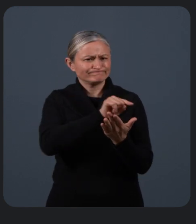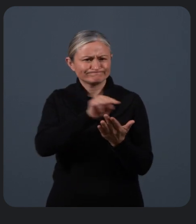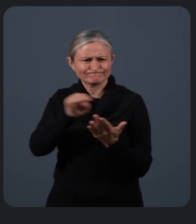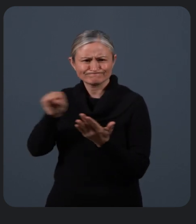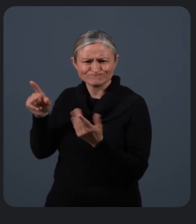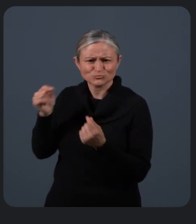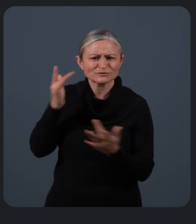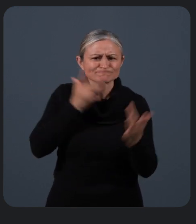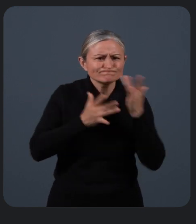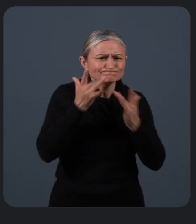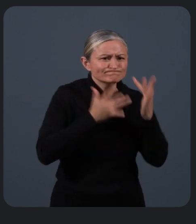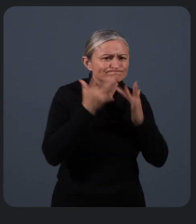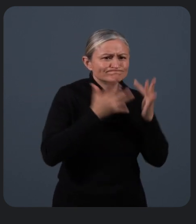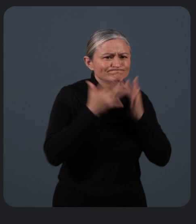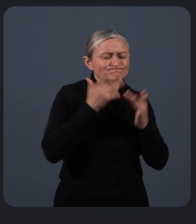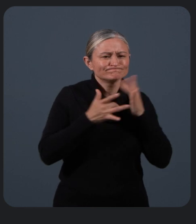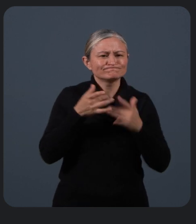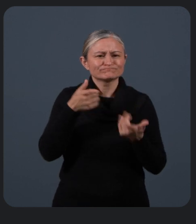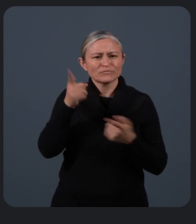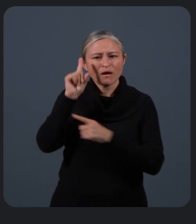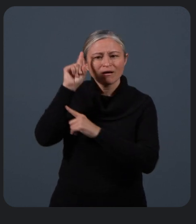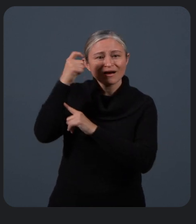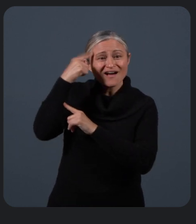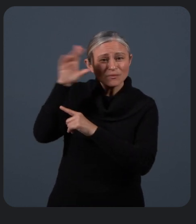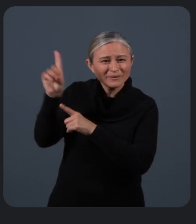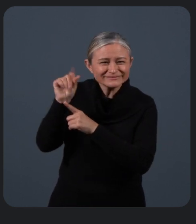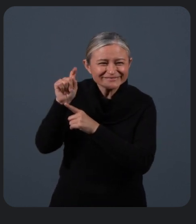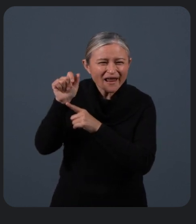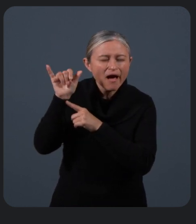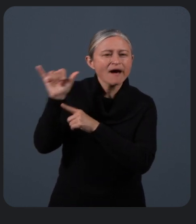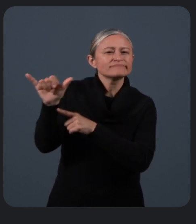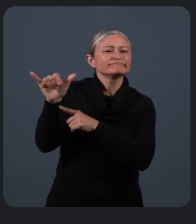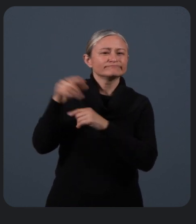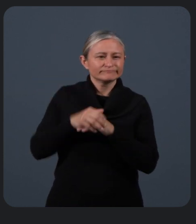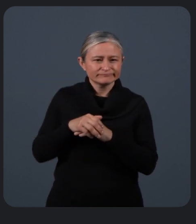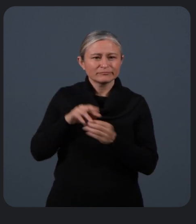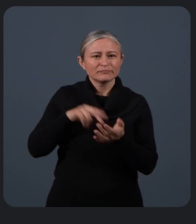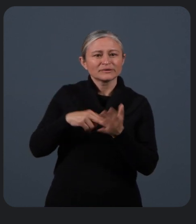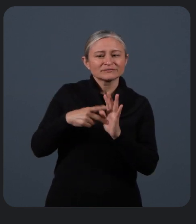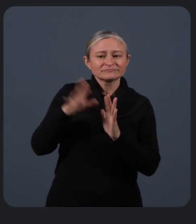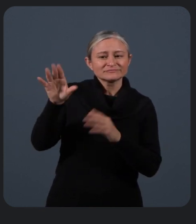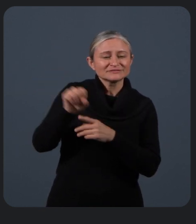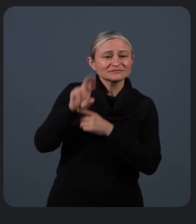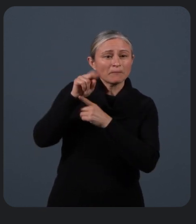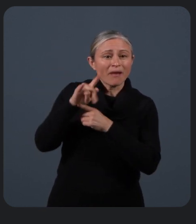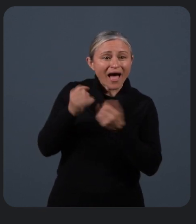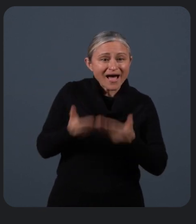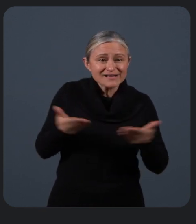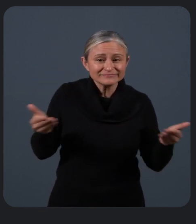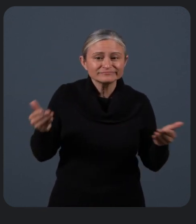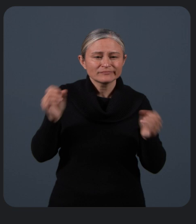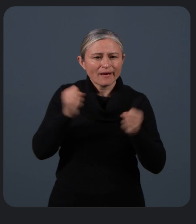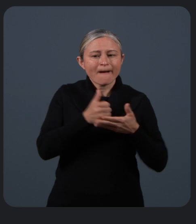By surfacing government data of insulin supplies, they were able to help refugees find insulin near them.